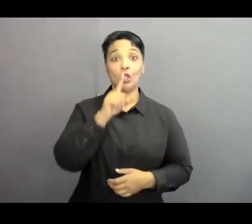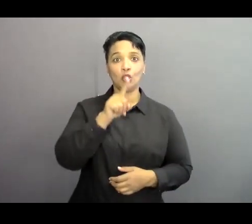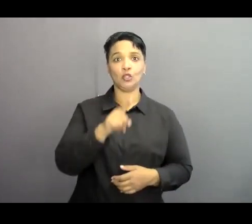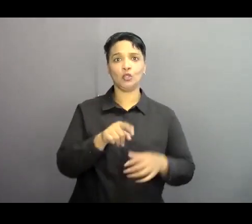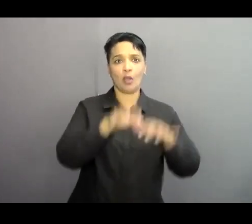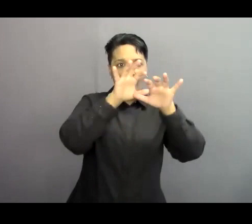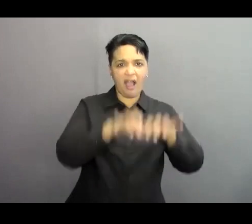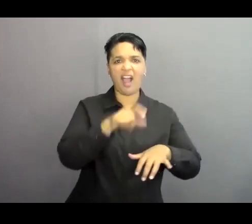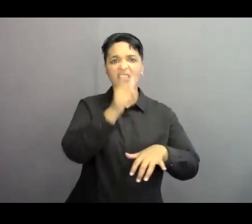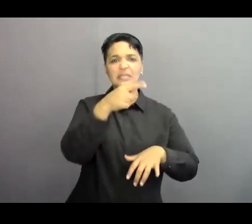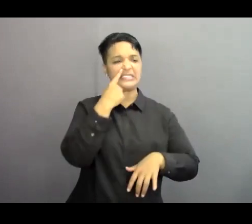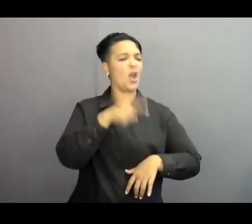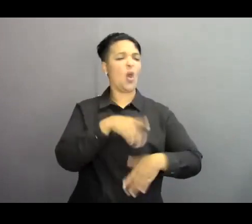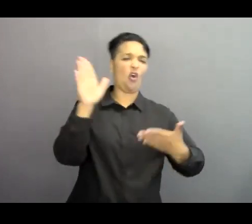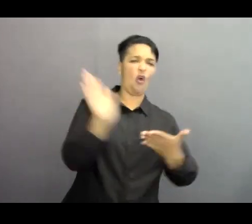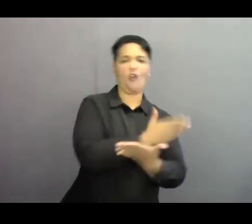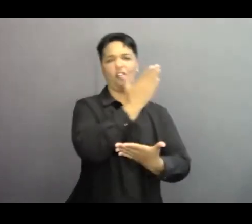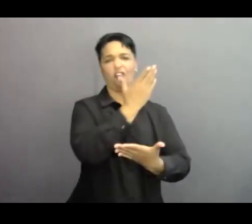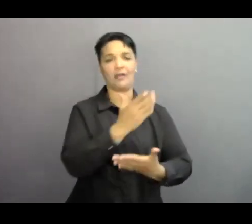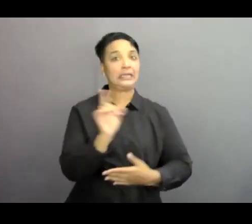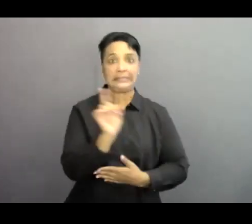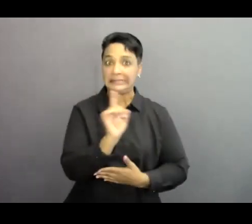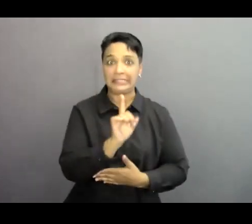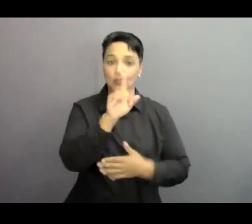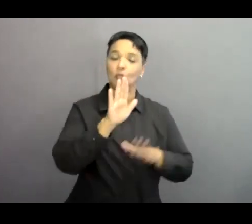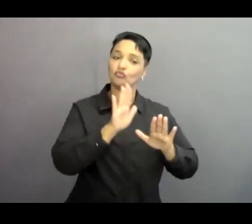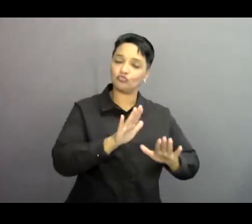At least in the first week, to give everyone a chance to have their say on the document.